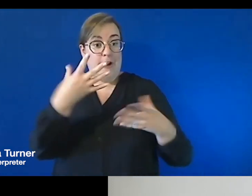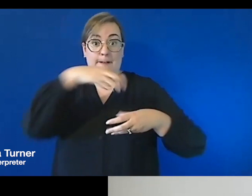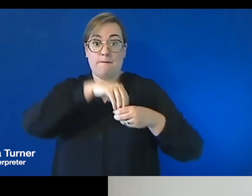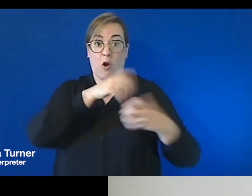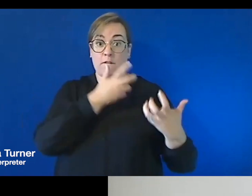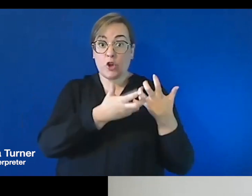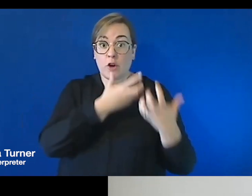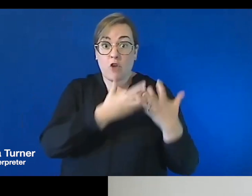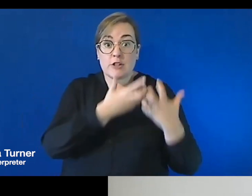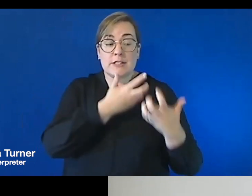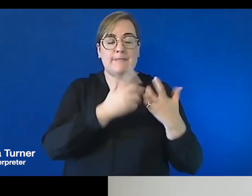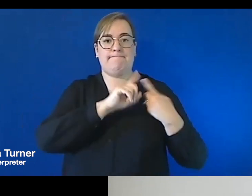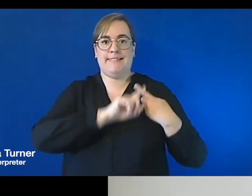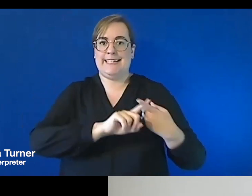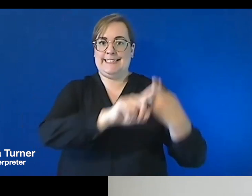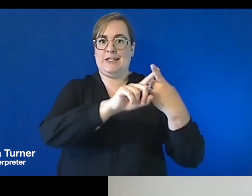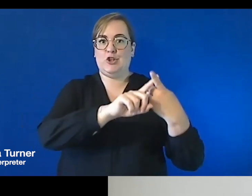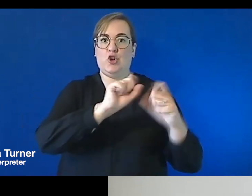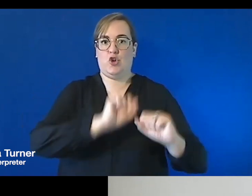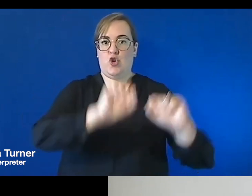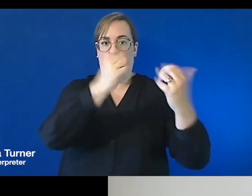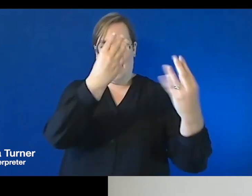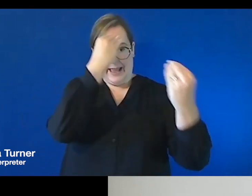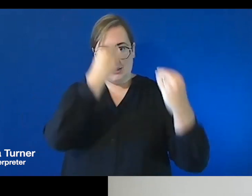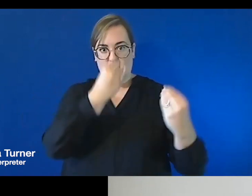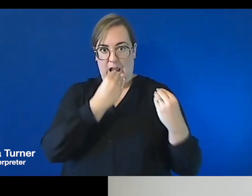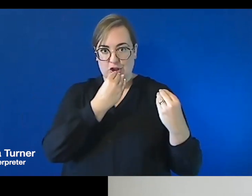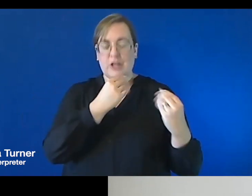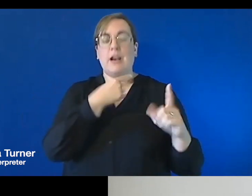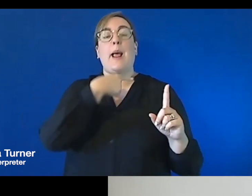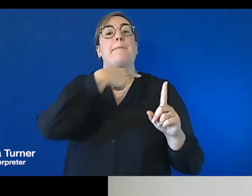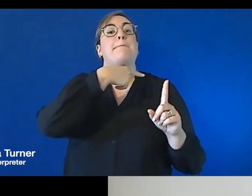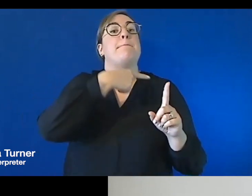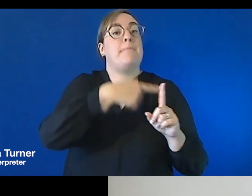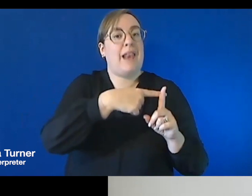to continue your education in combining your entrepreneurial endeavour in ventures with